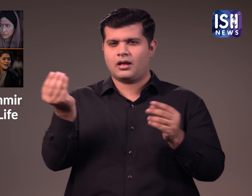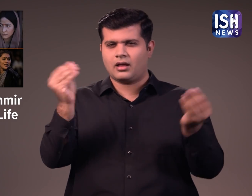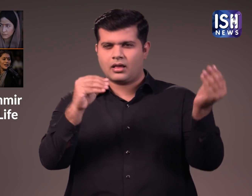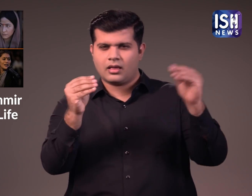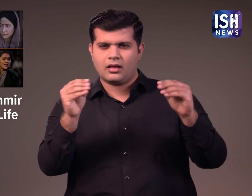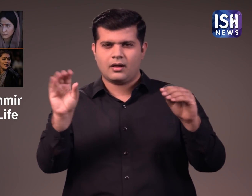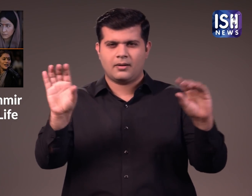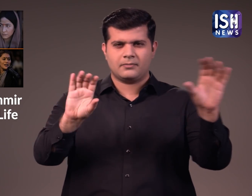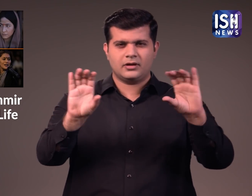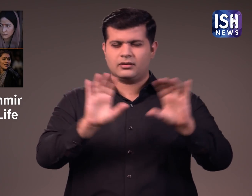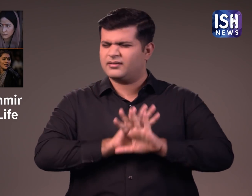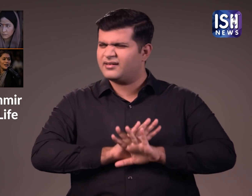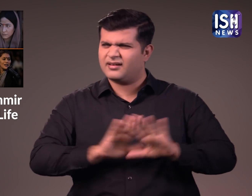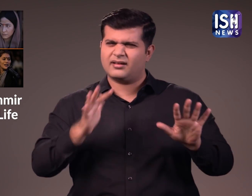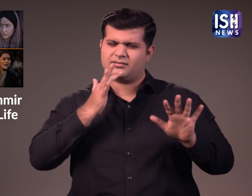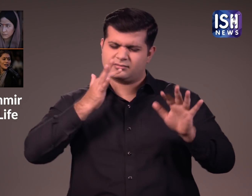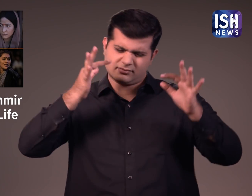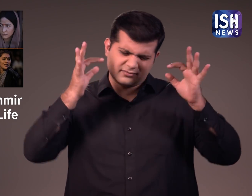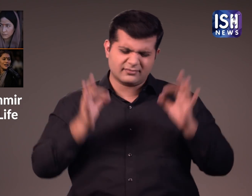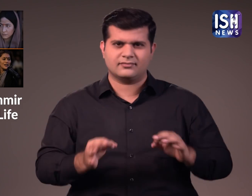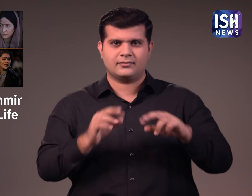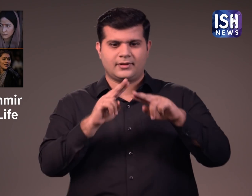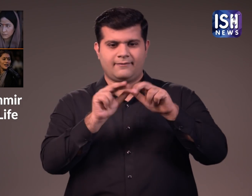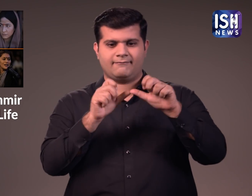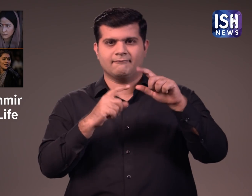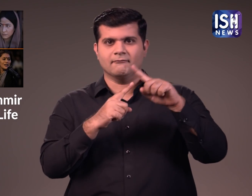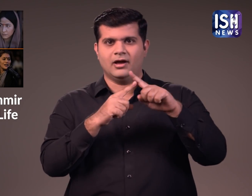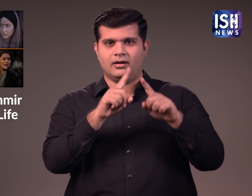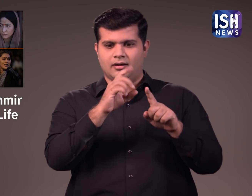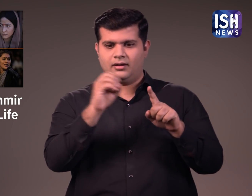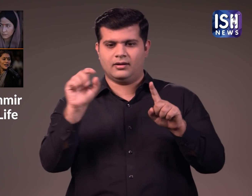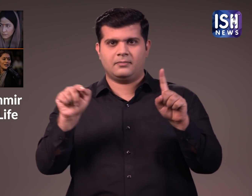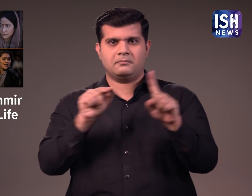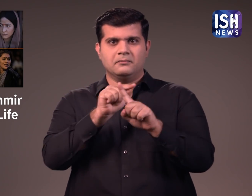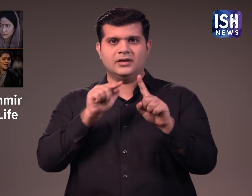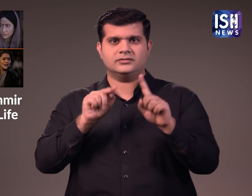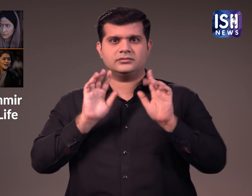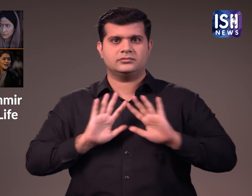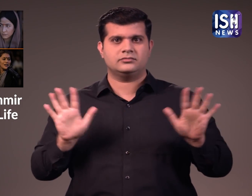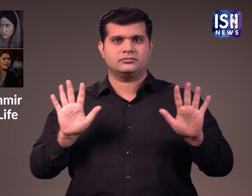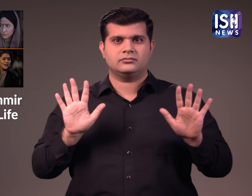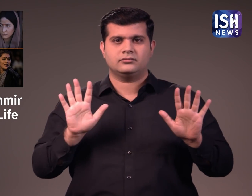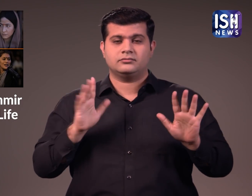No masala was added and the movie is based on complete facts.